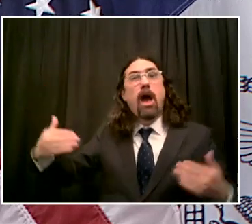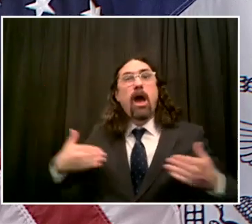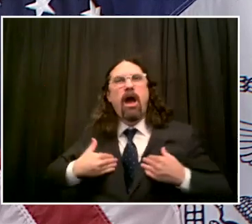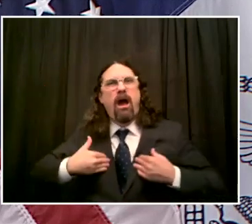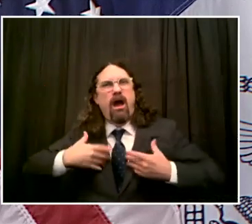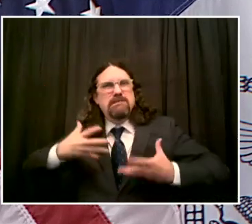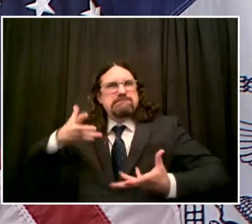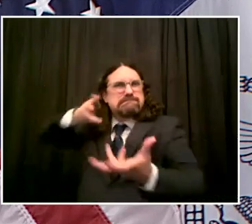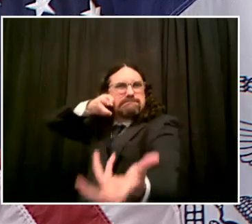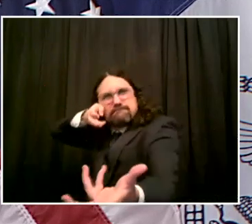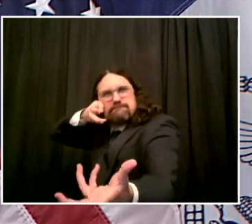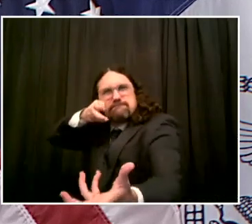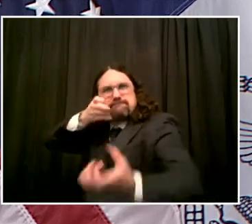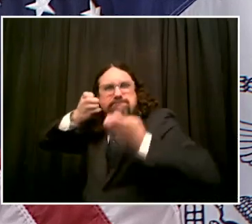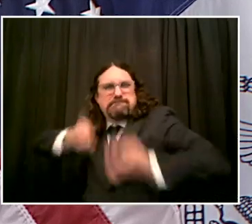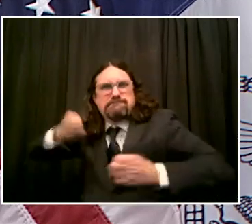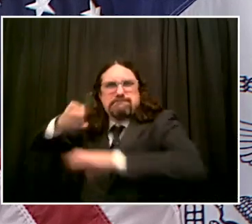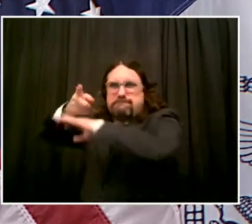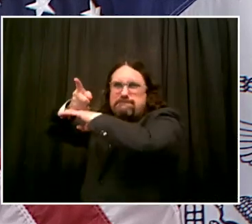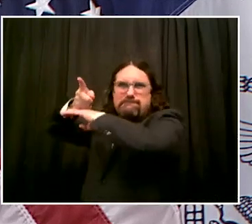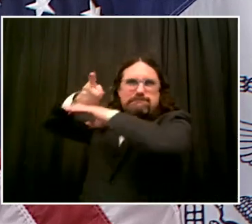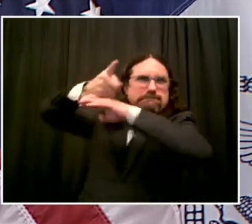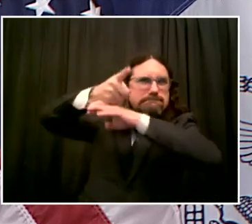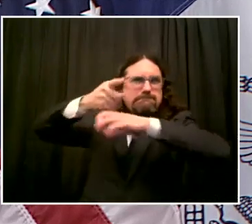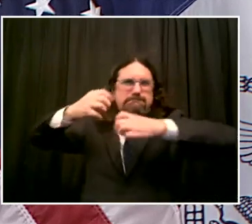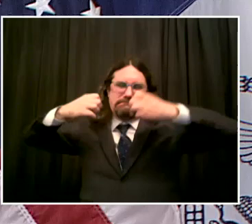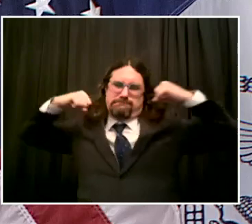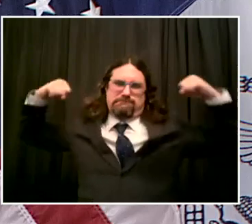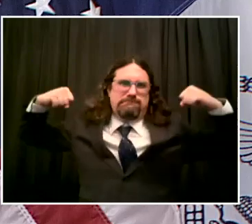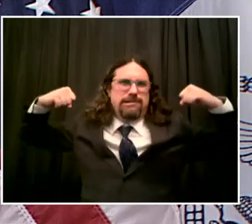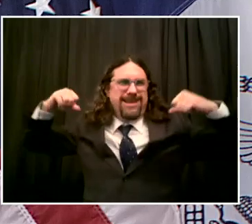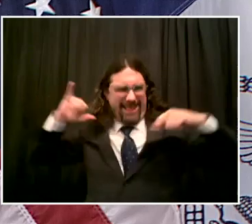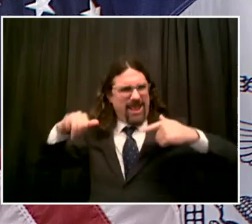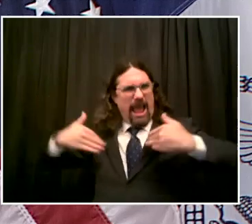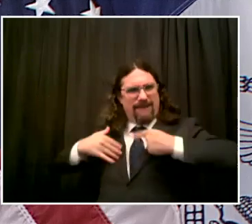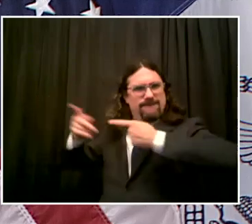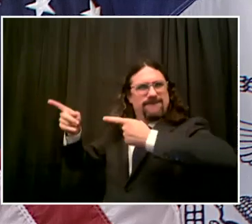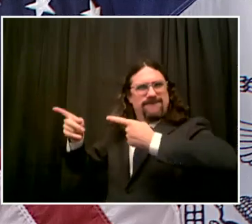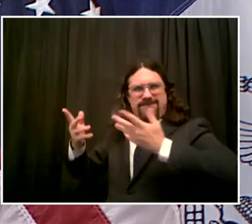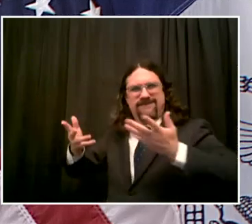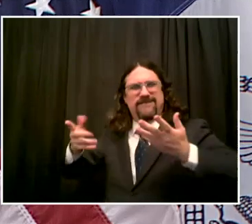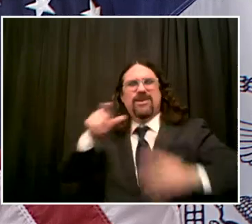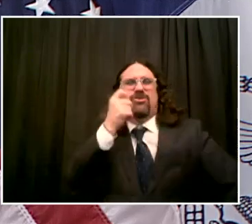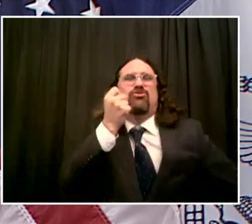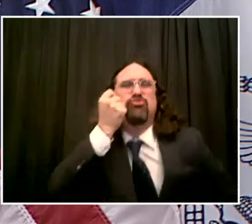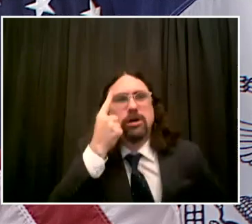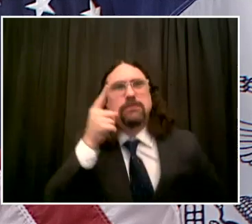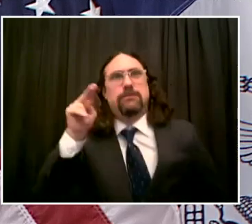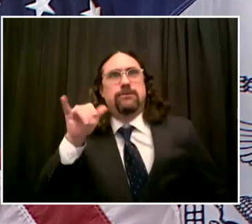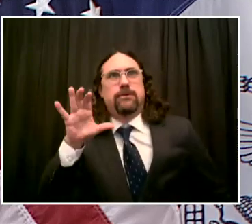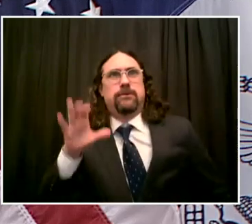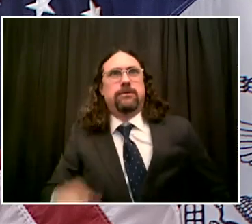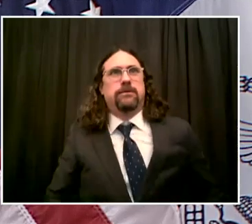THERE HAS BEEN LOSS OF LIFE AND OTHER PLACES AND I'M PAYING FOR